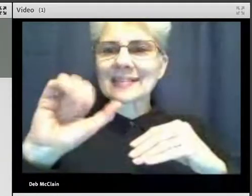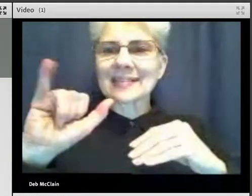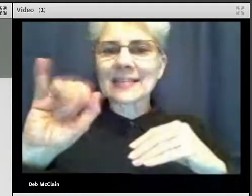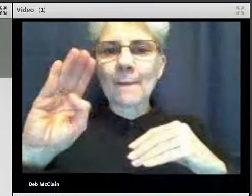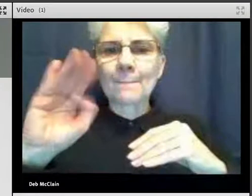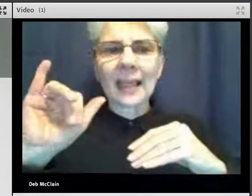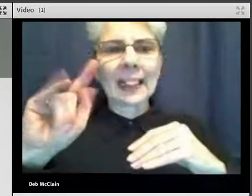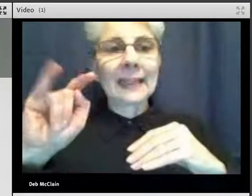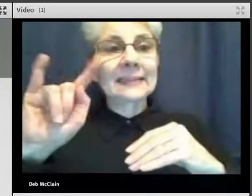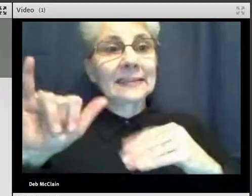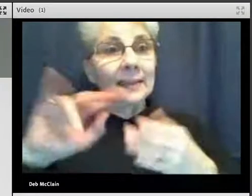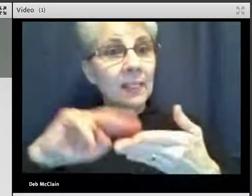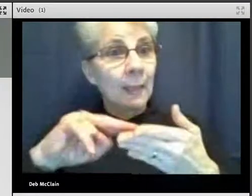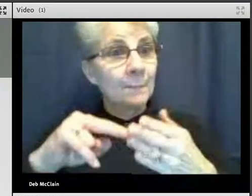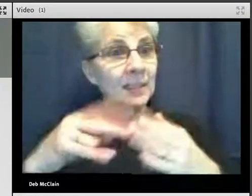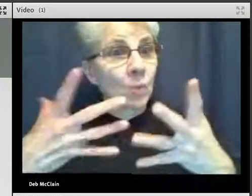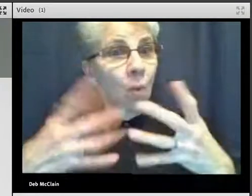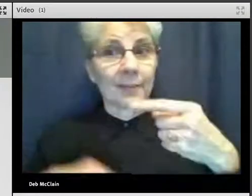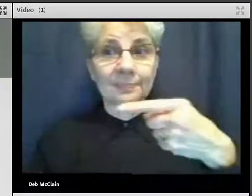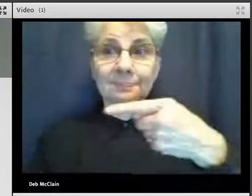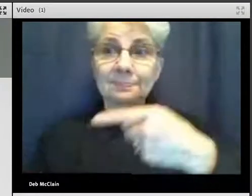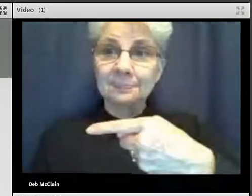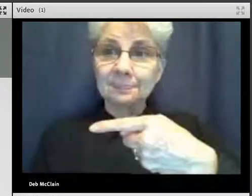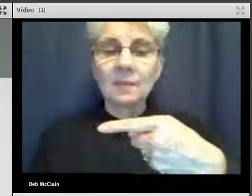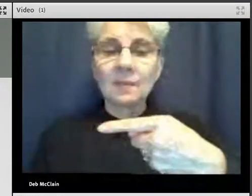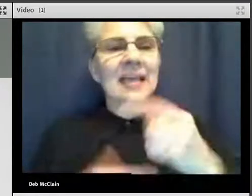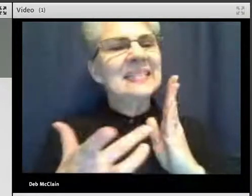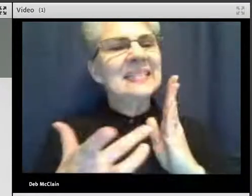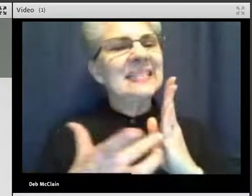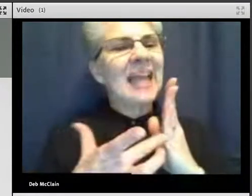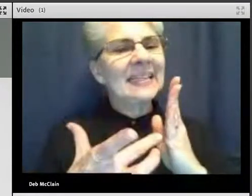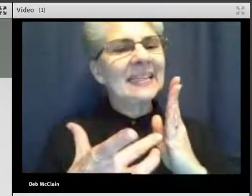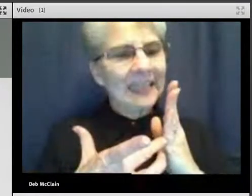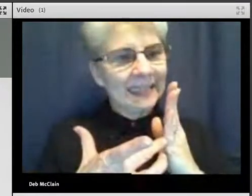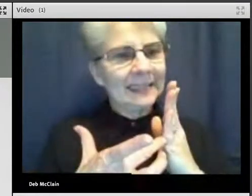What accessibility is -- This is actually the technique.